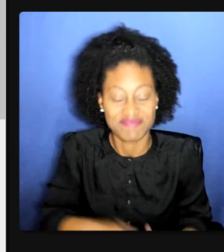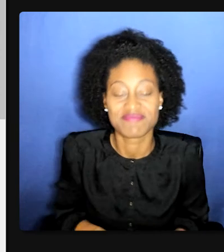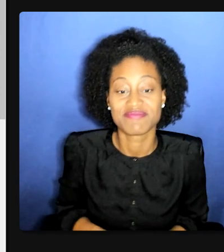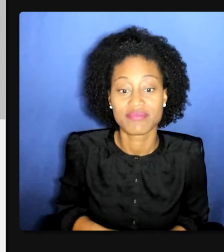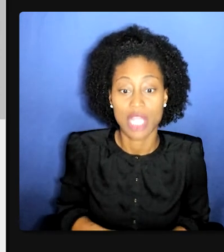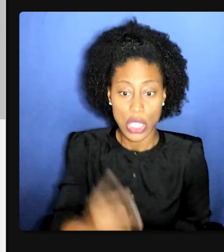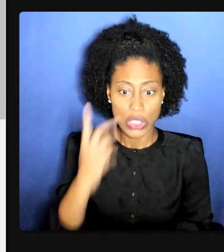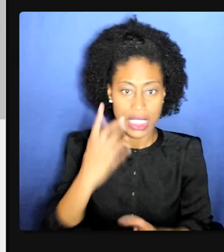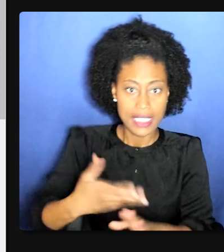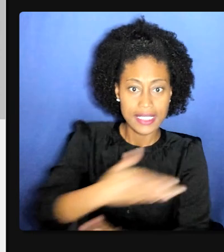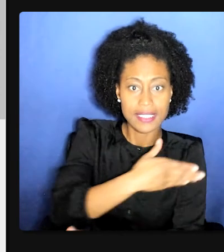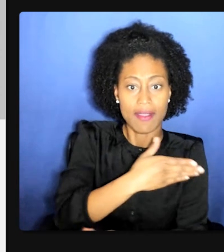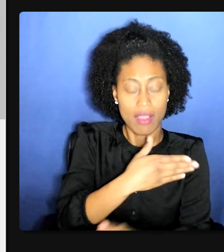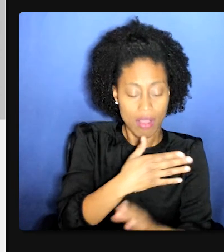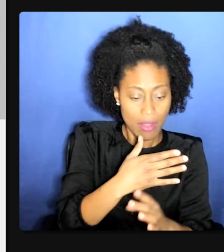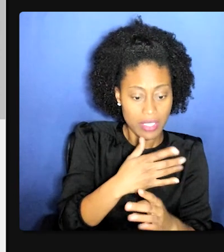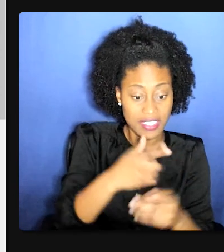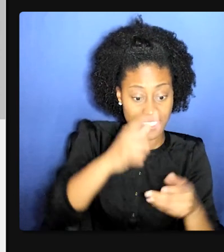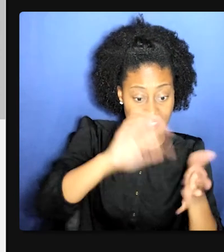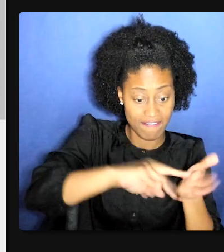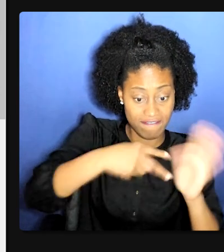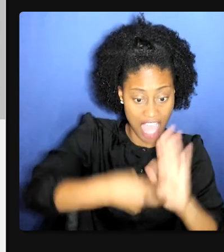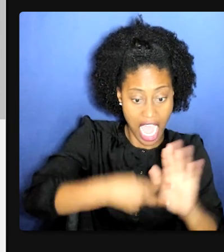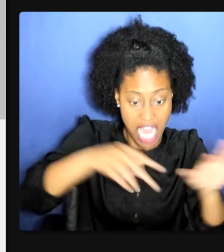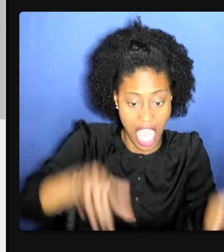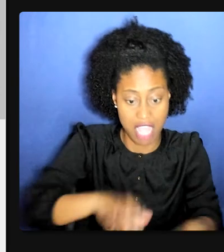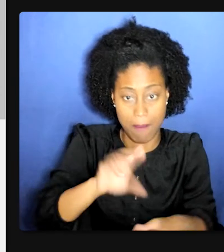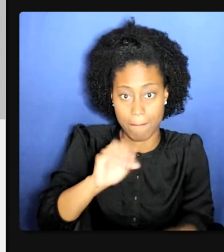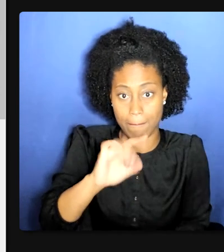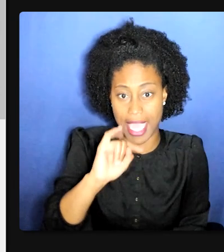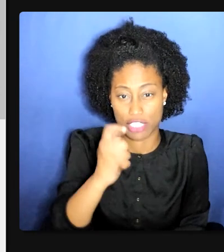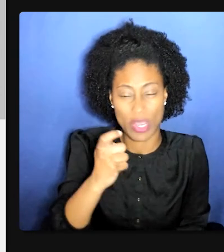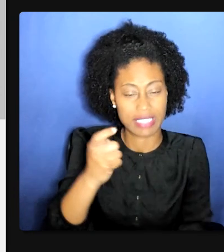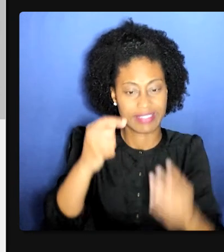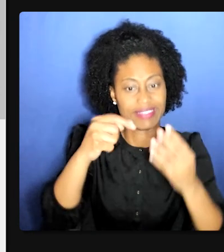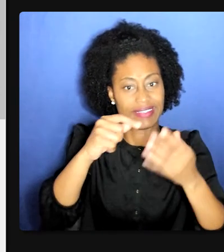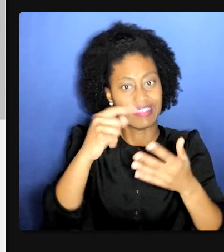different predefined actionable matrix, which are categorized based on the player lifecycle